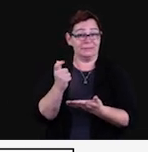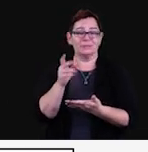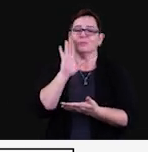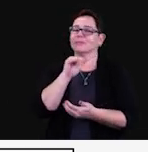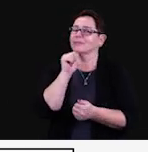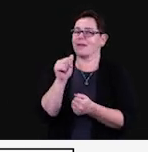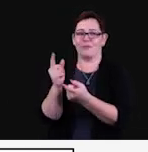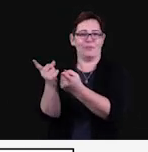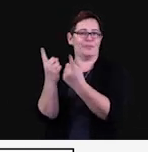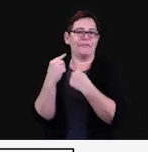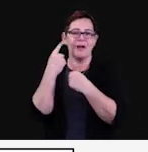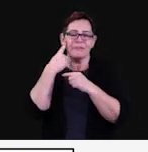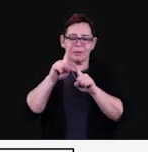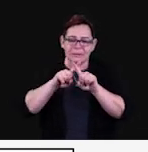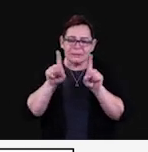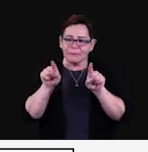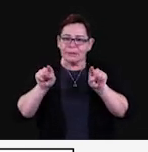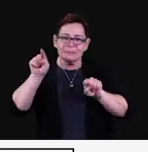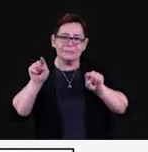One of them is the tuition tax credit.